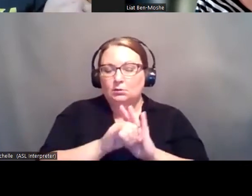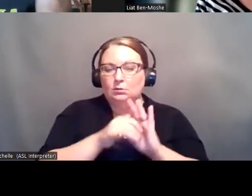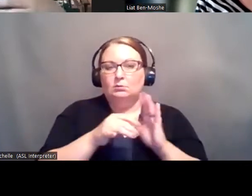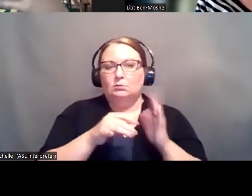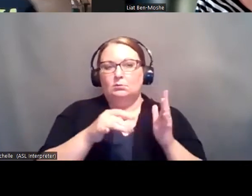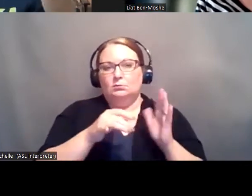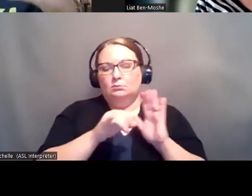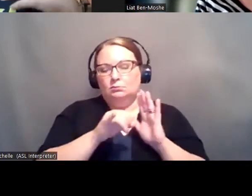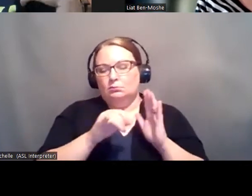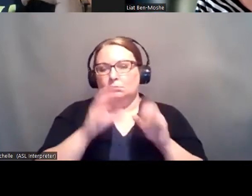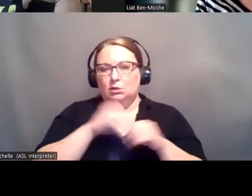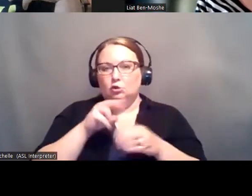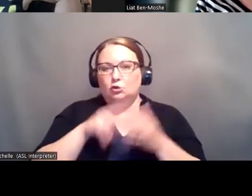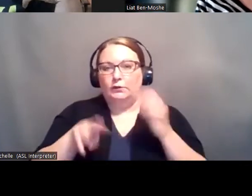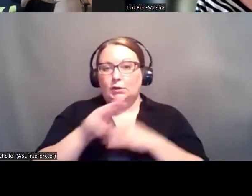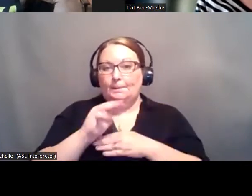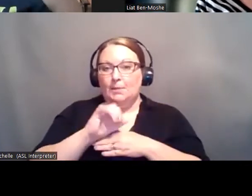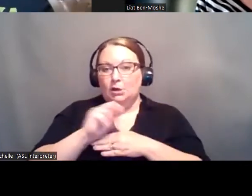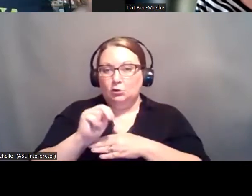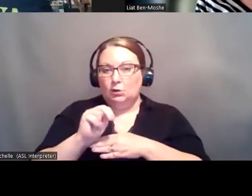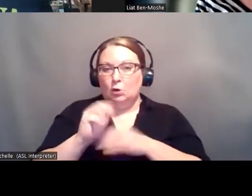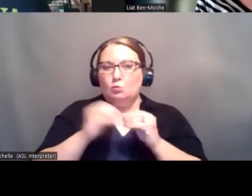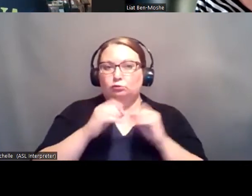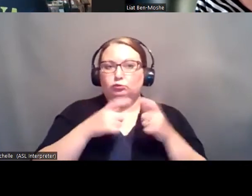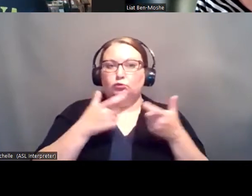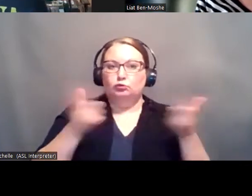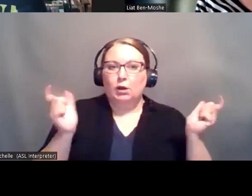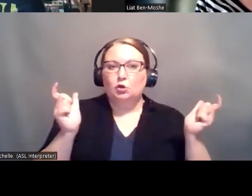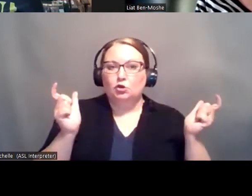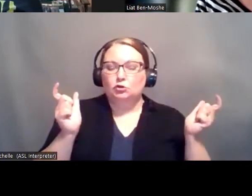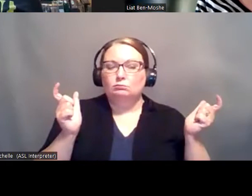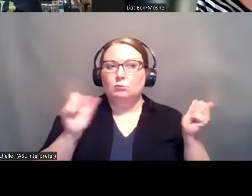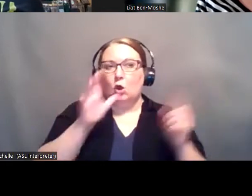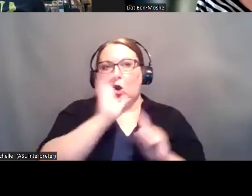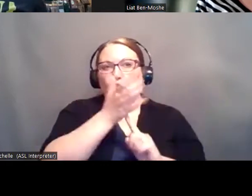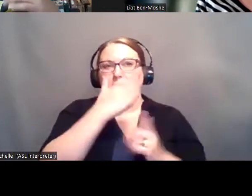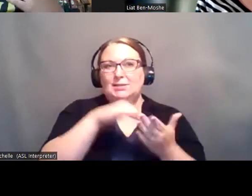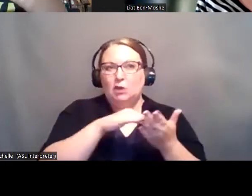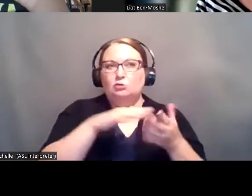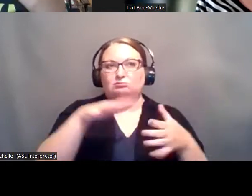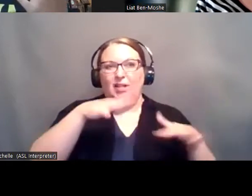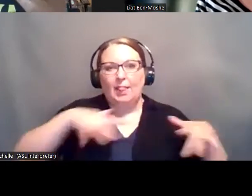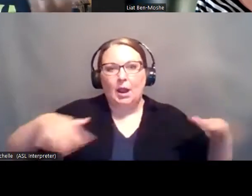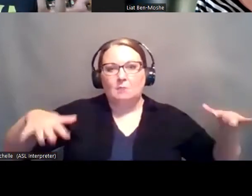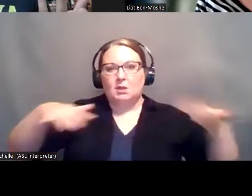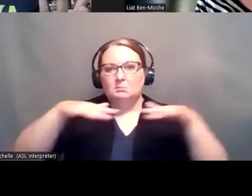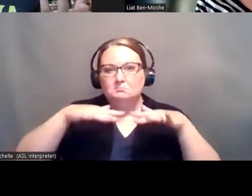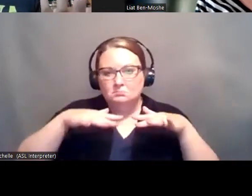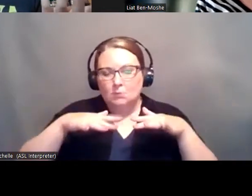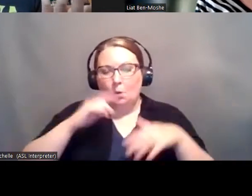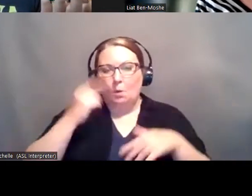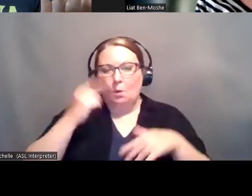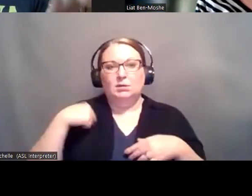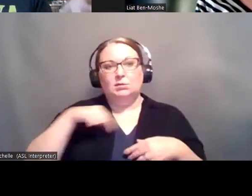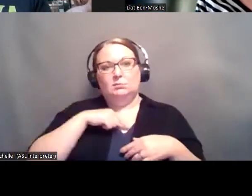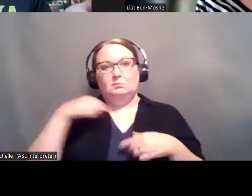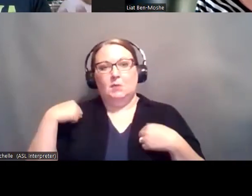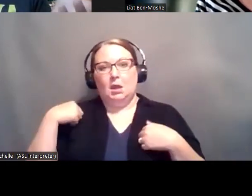So it's part of this greater cultural center climate, and we've always had a presence